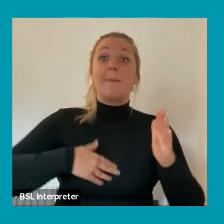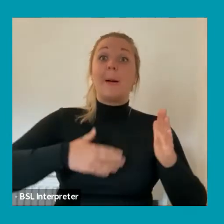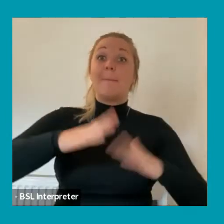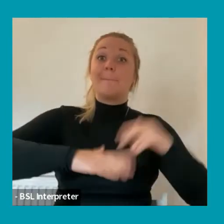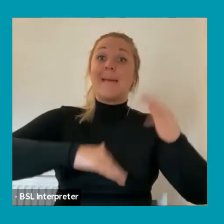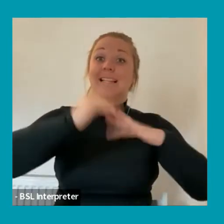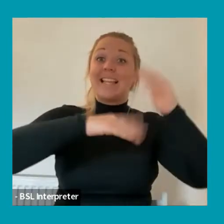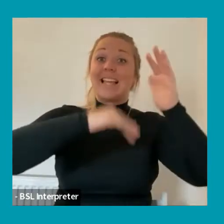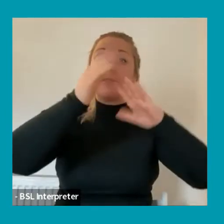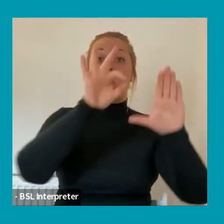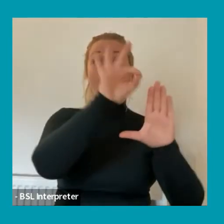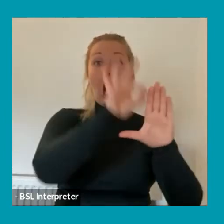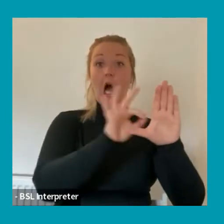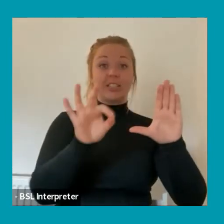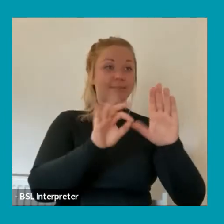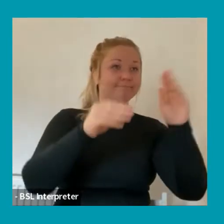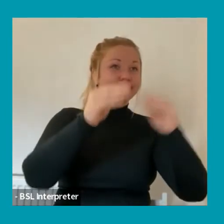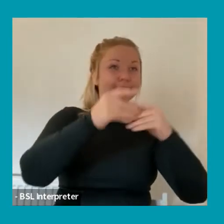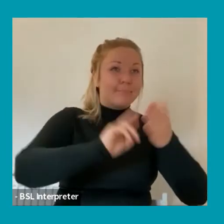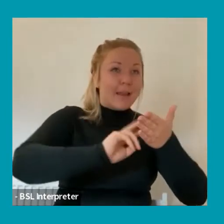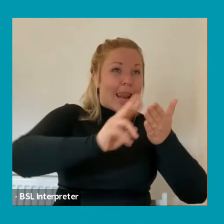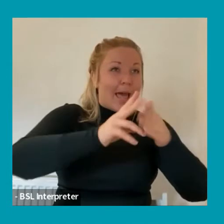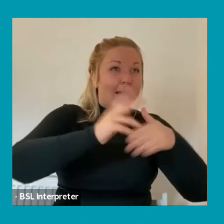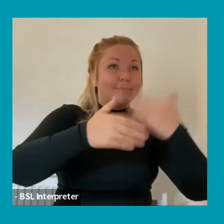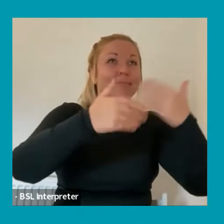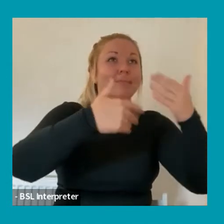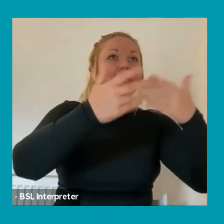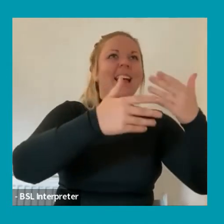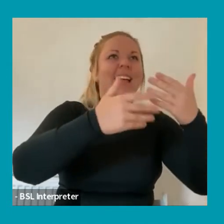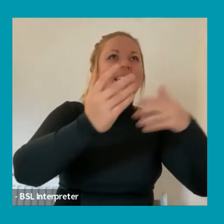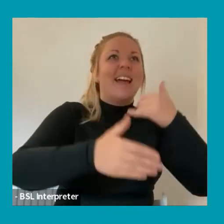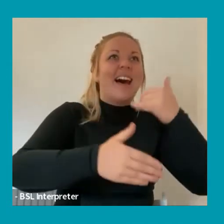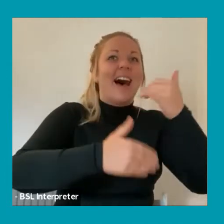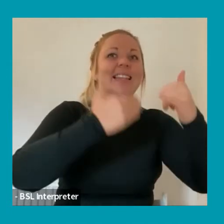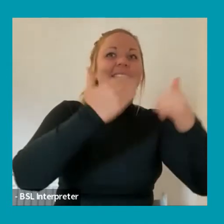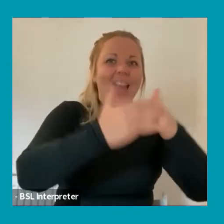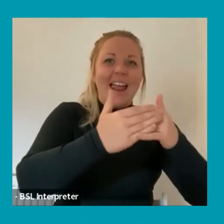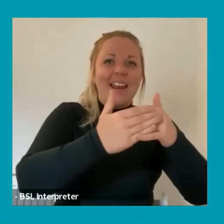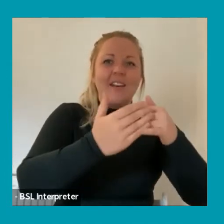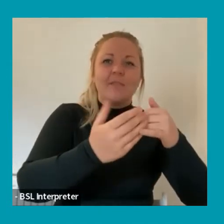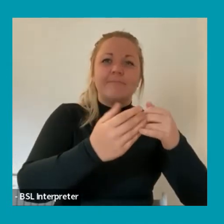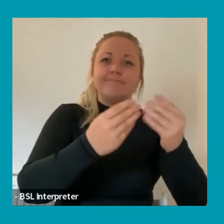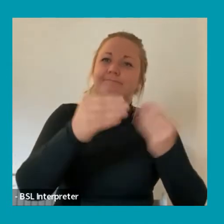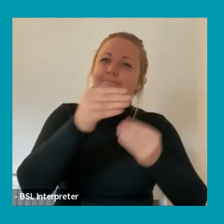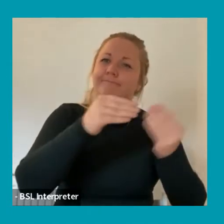afterwards think oh, how do we make it accessible? You will have to take half of it down and start again. Why would you do that?